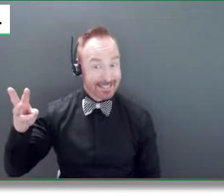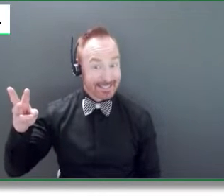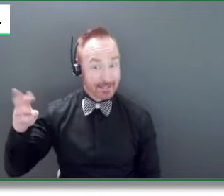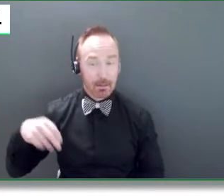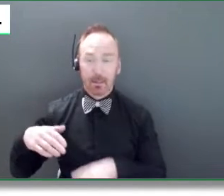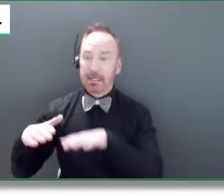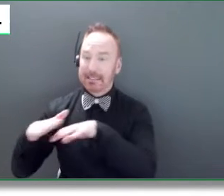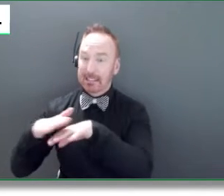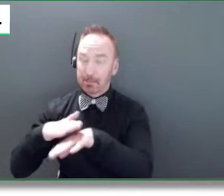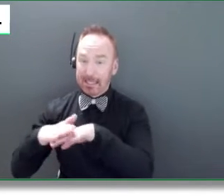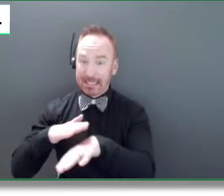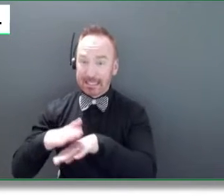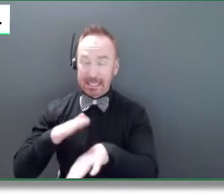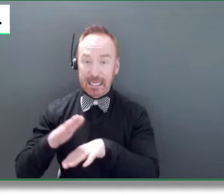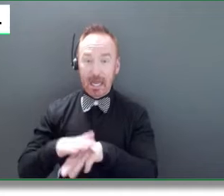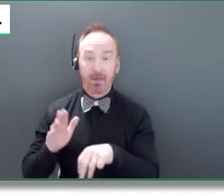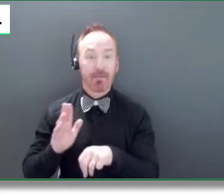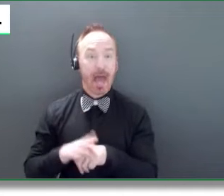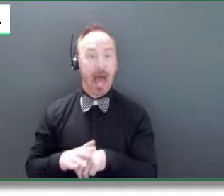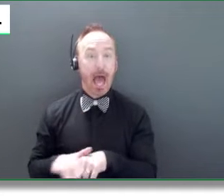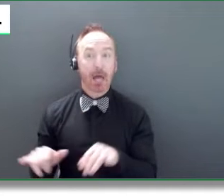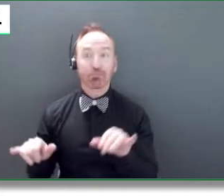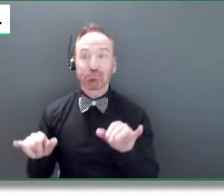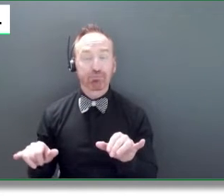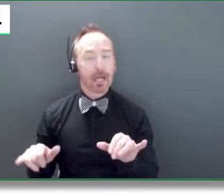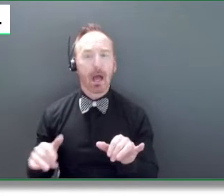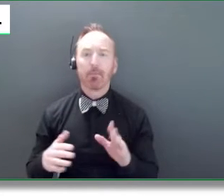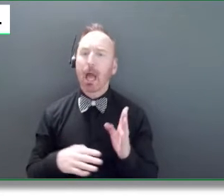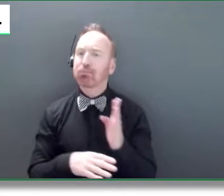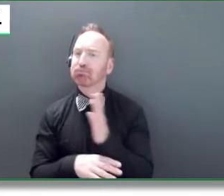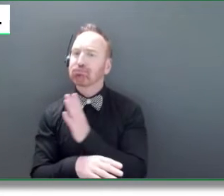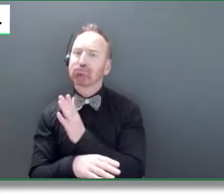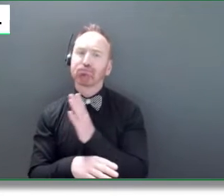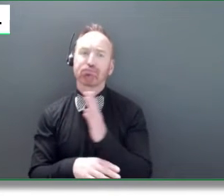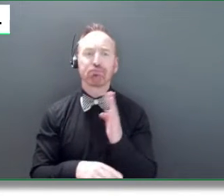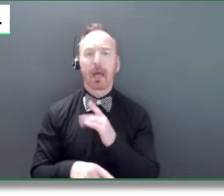We can all do better you know. One of the things that I'm